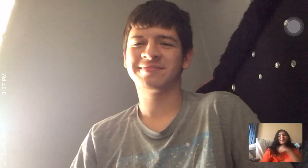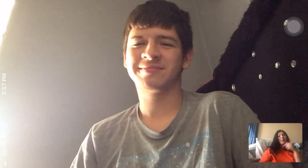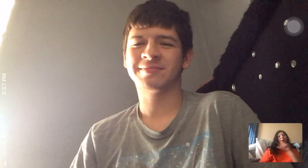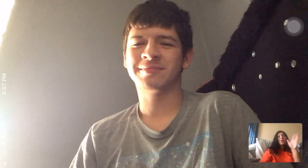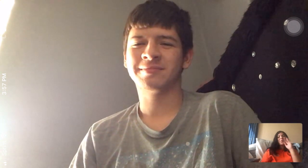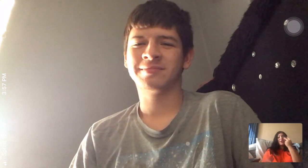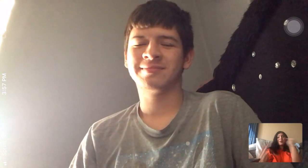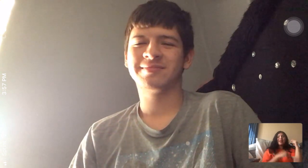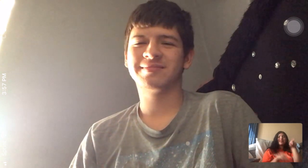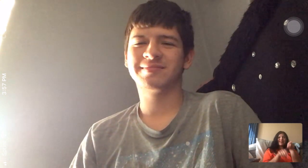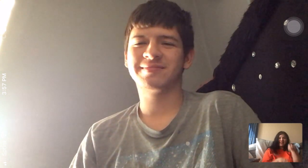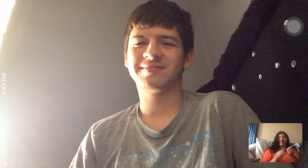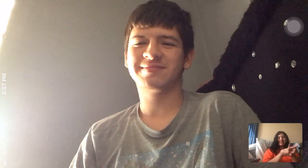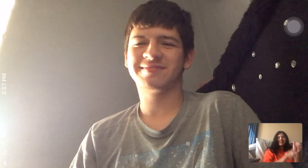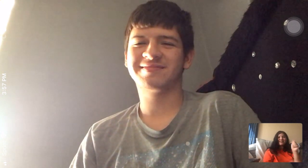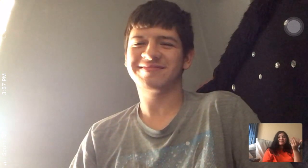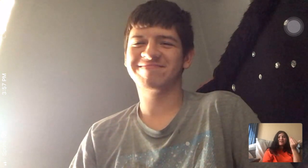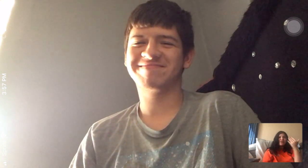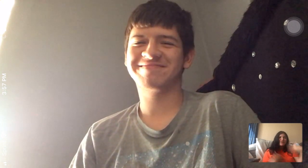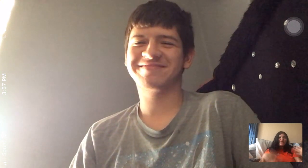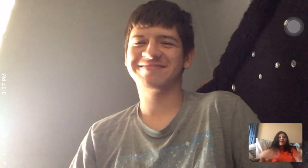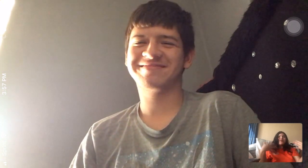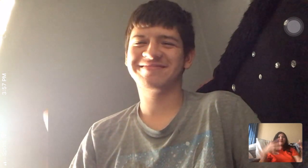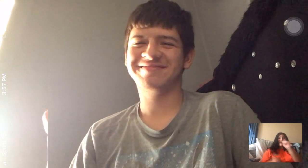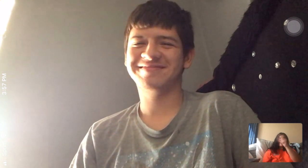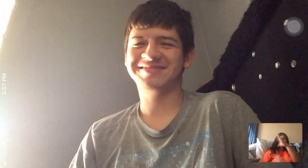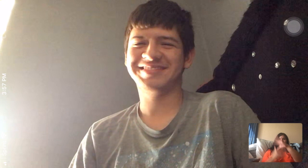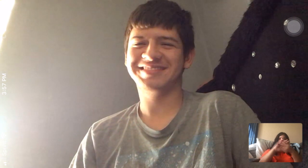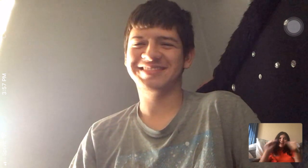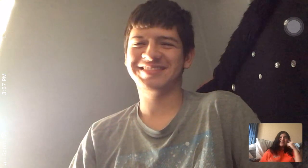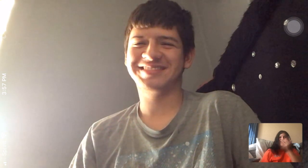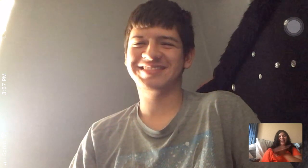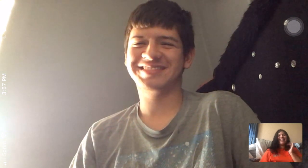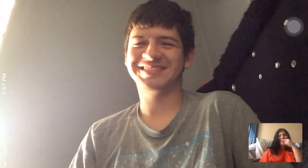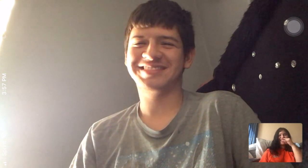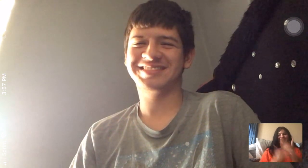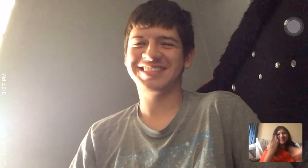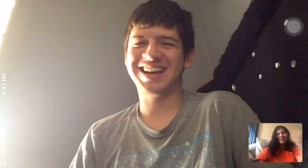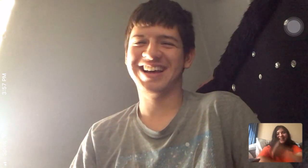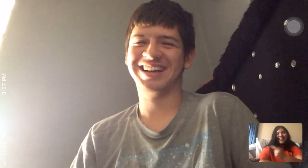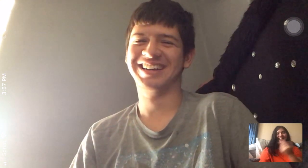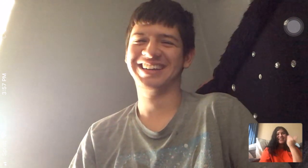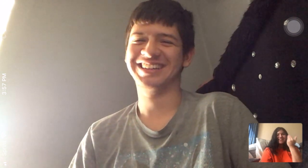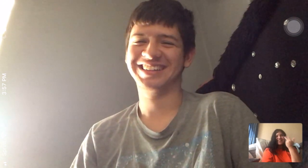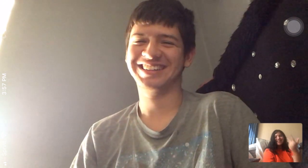But, we all will look back at this and tell a story [about it] to our kids someday.